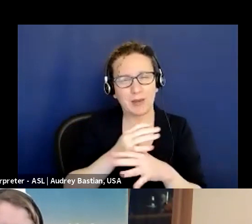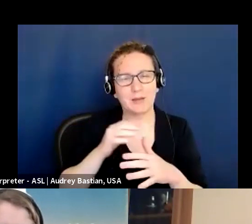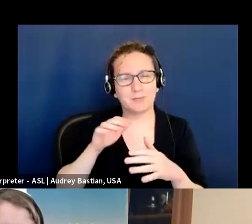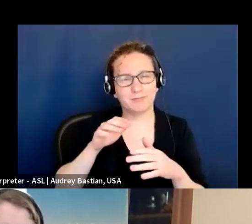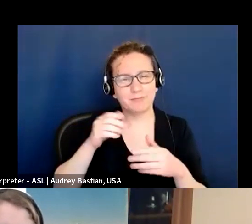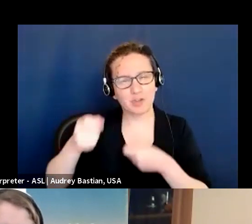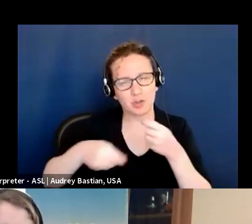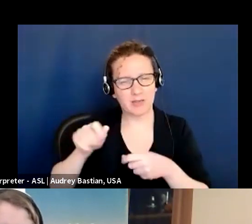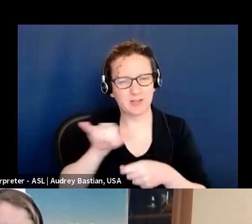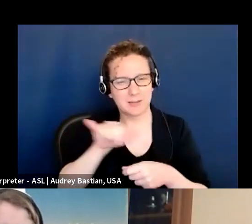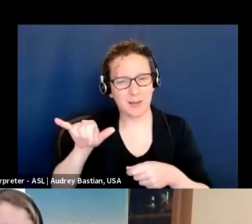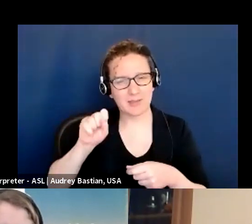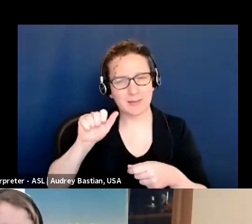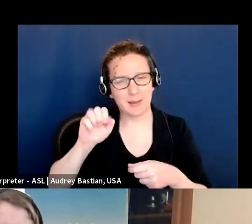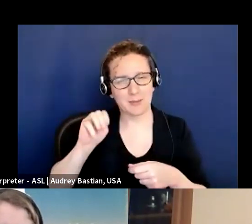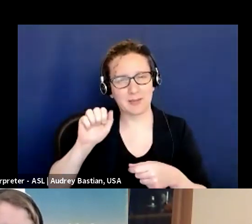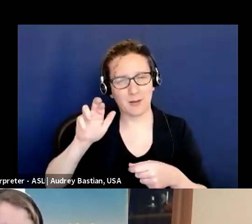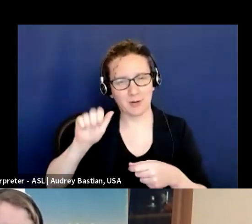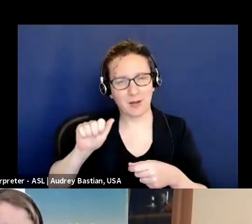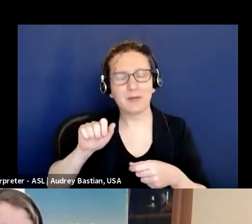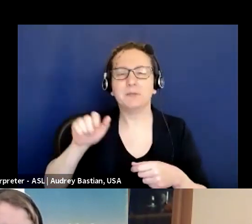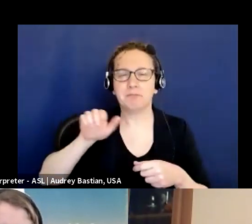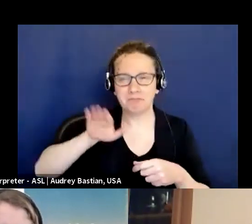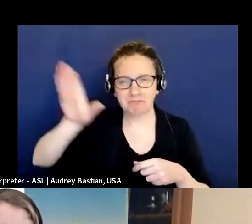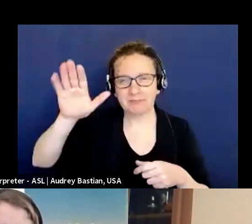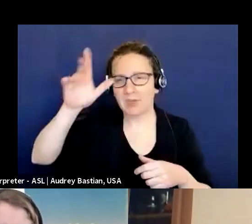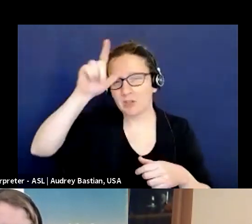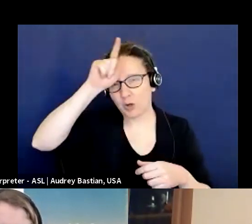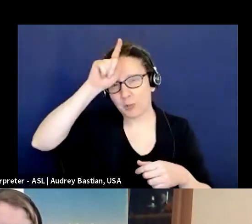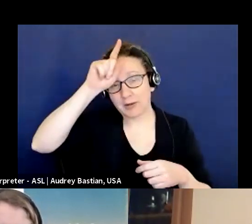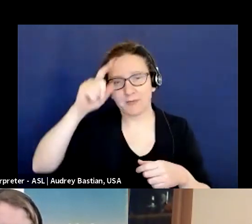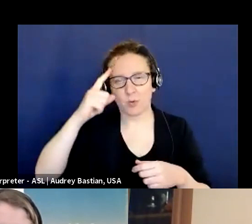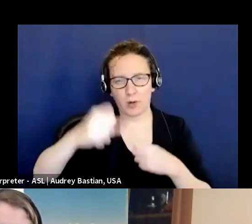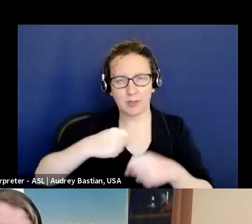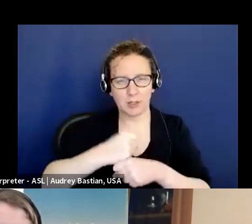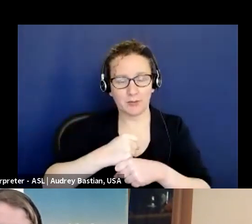And then recently for the past four summers, not this summer because of COVID,